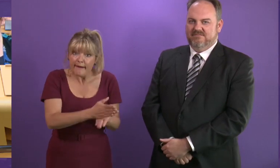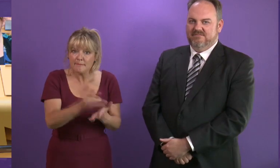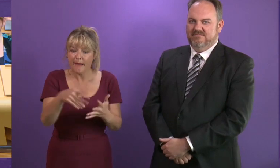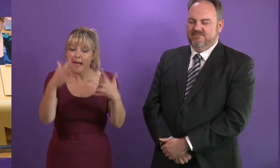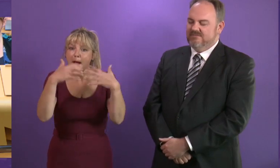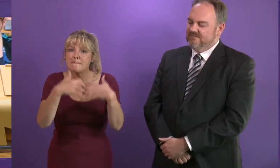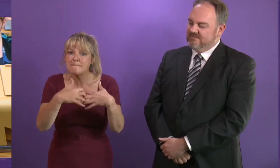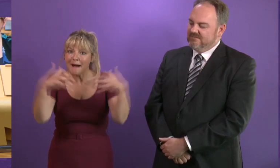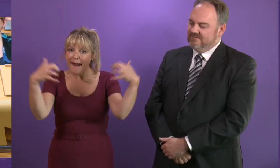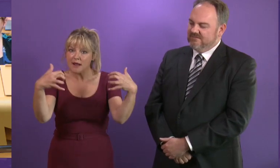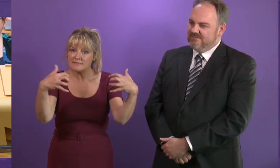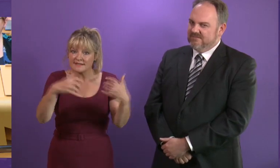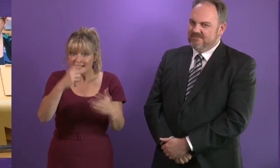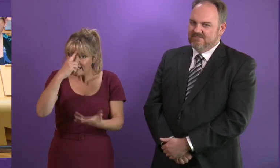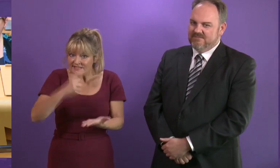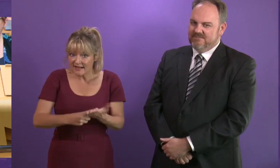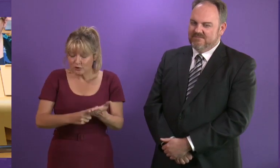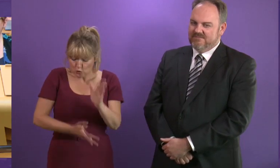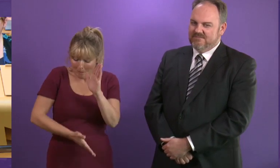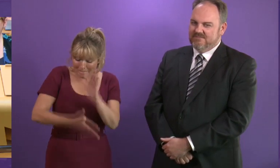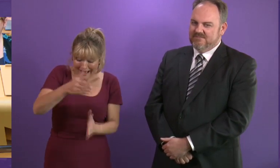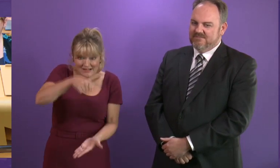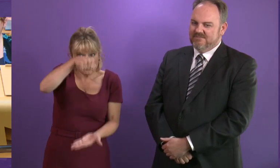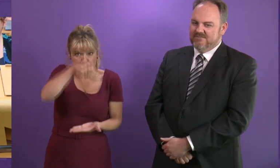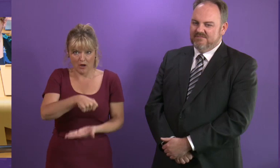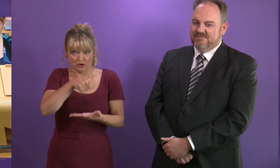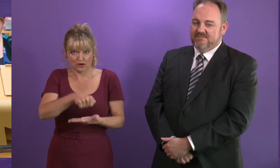Government. As we keep on being reminded, ours is a minority Government, so we have